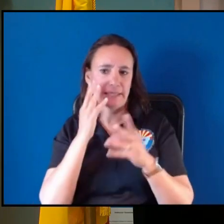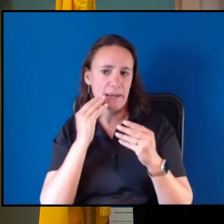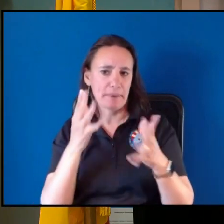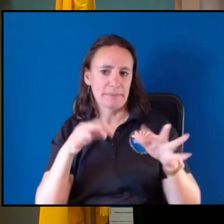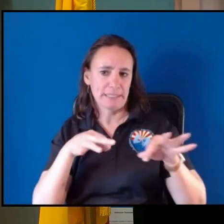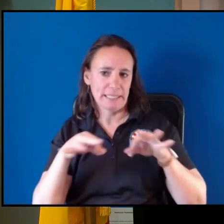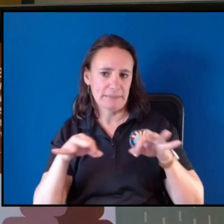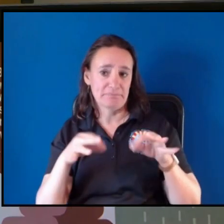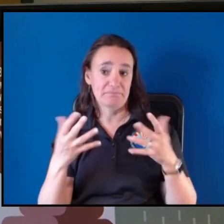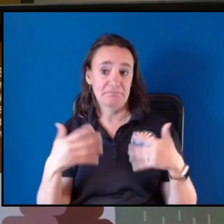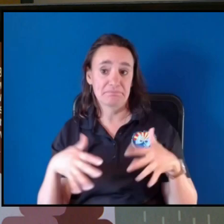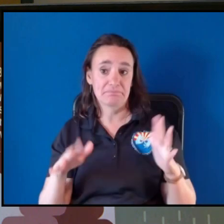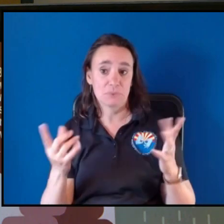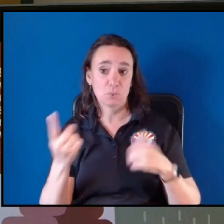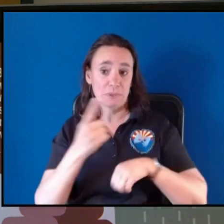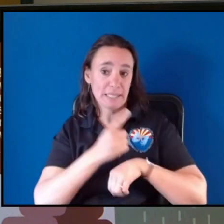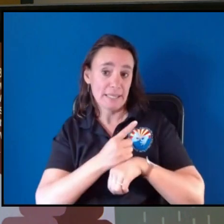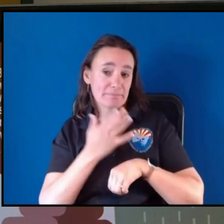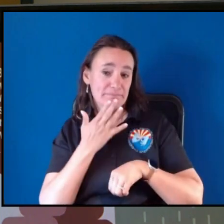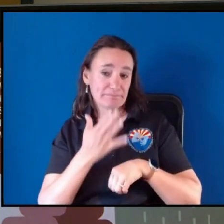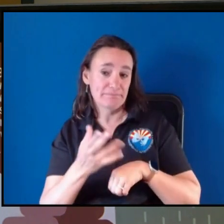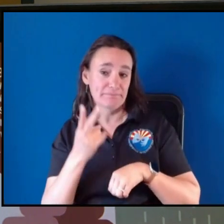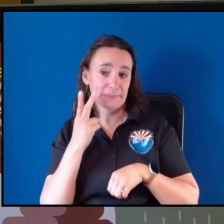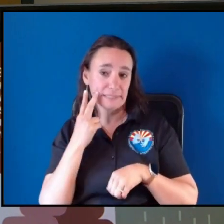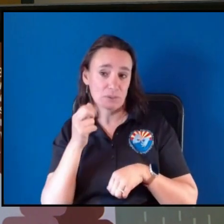you and we'll see you tomorrow.